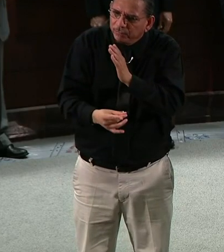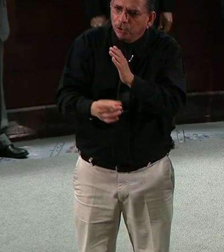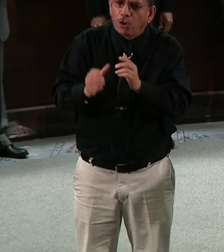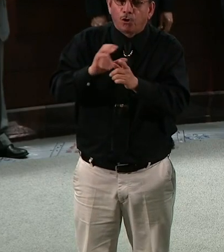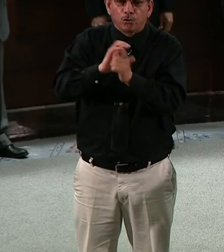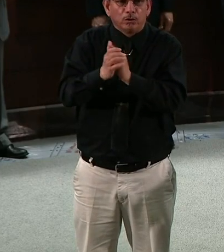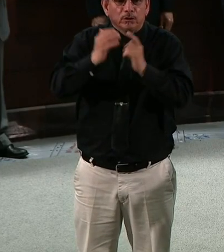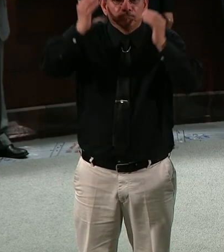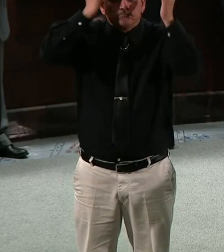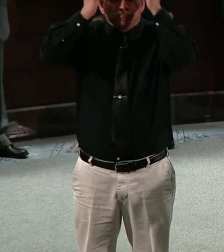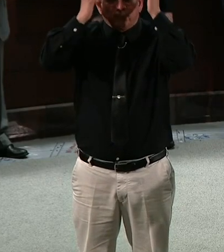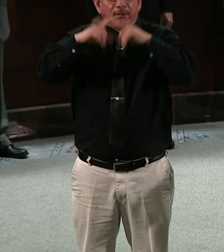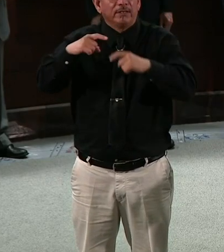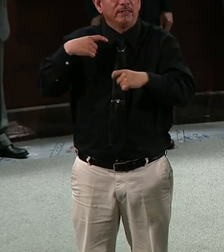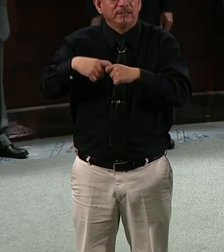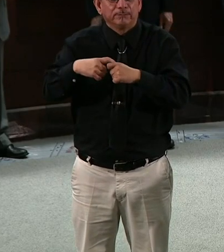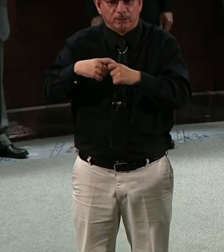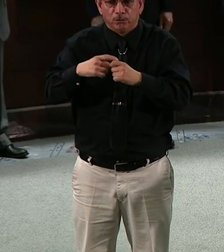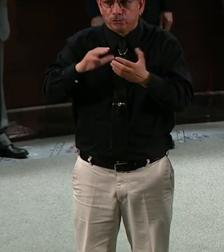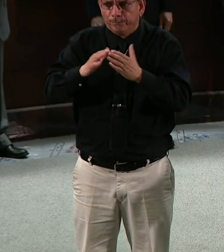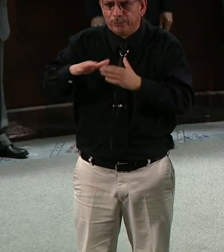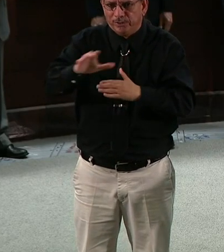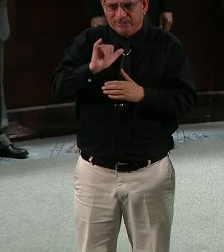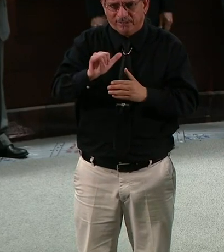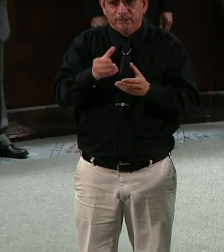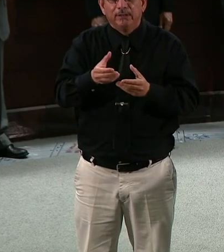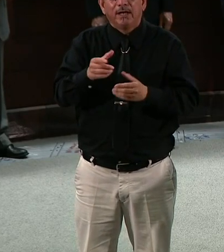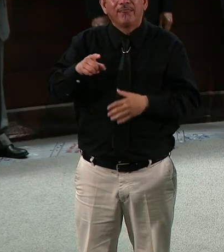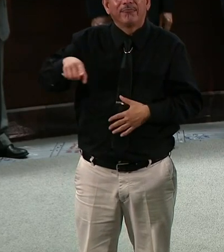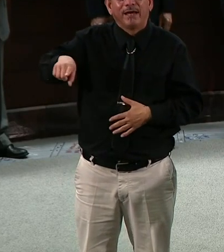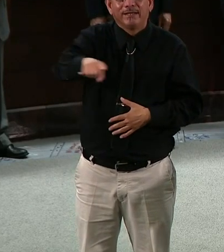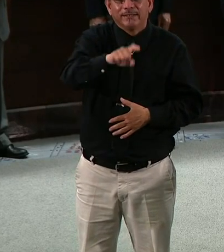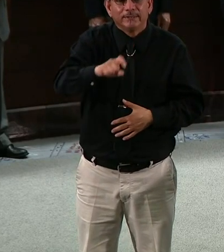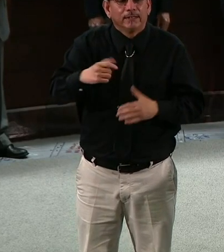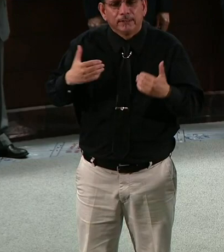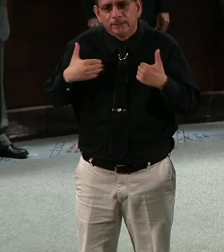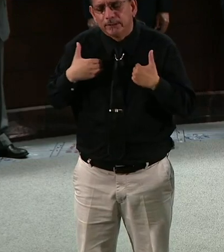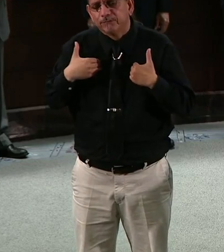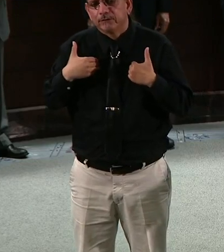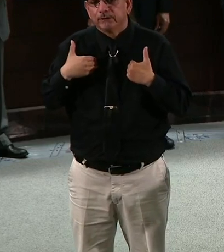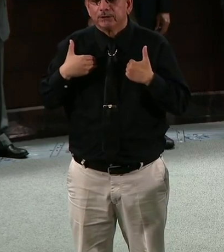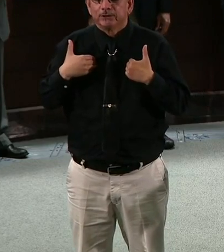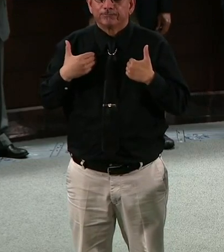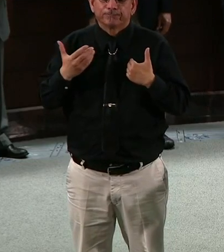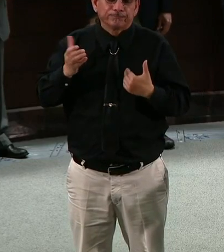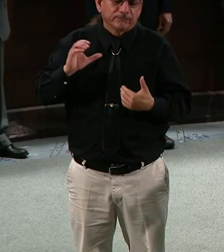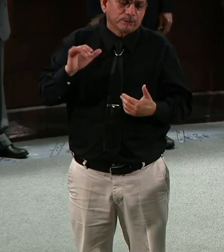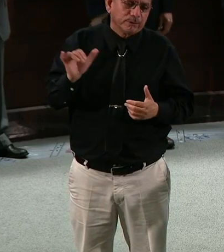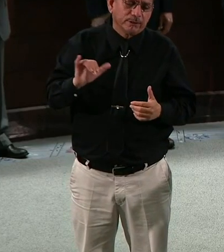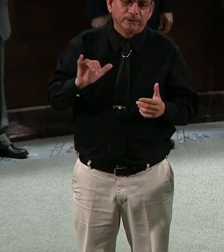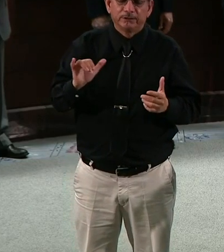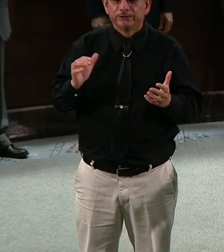MOST HE AS THE SON ASK. THANK